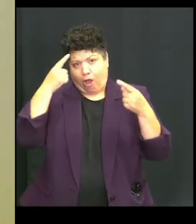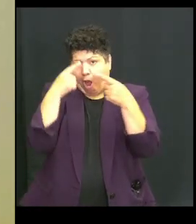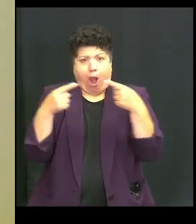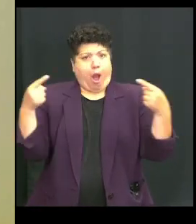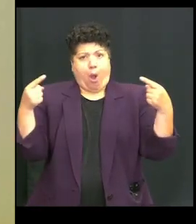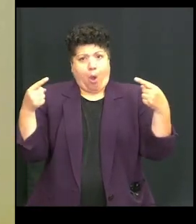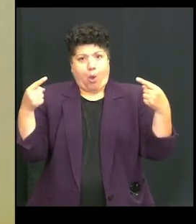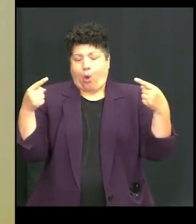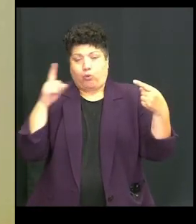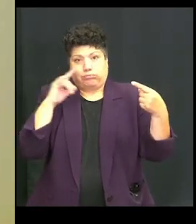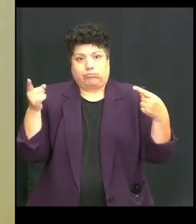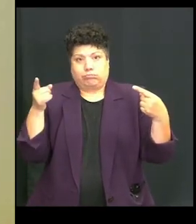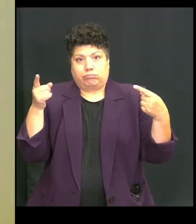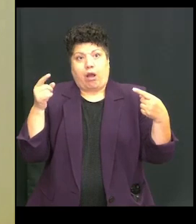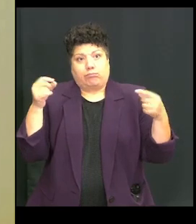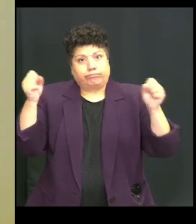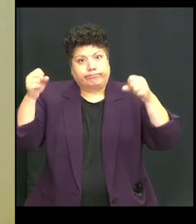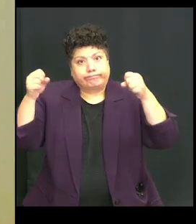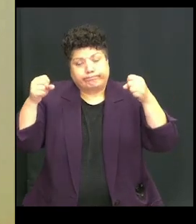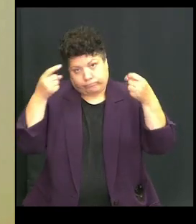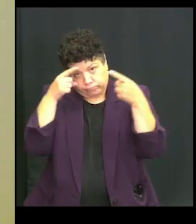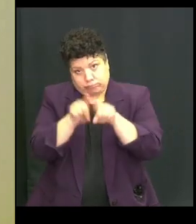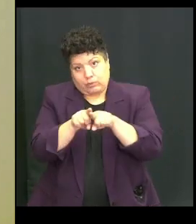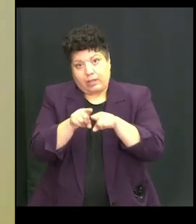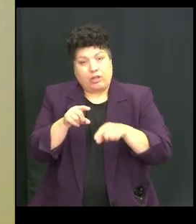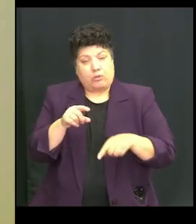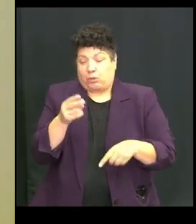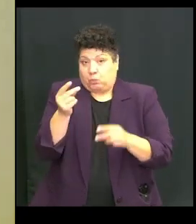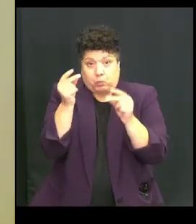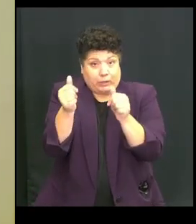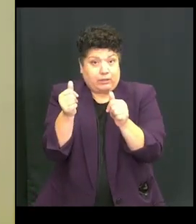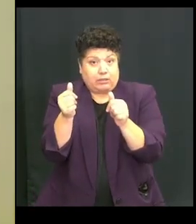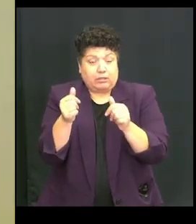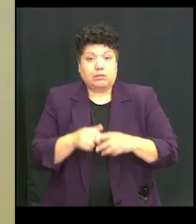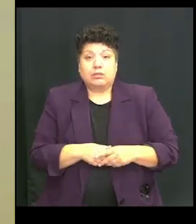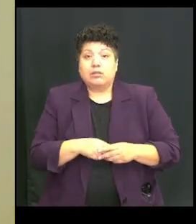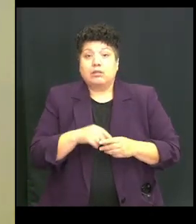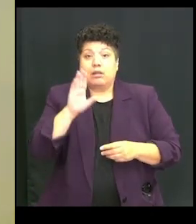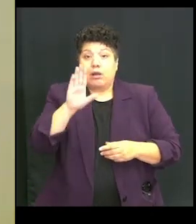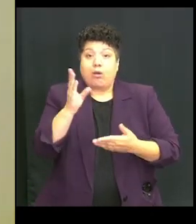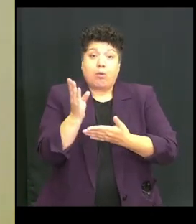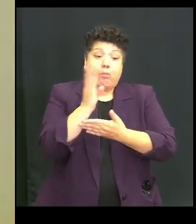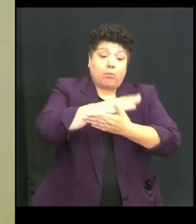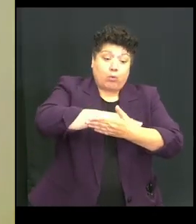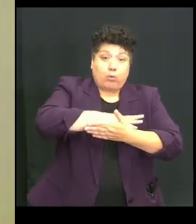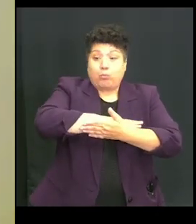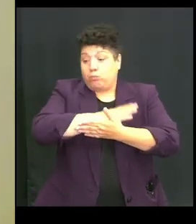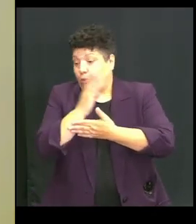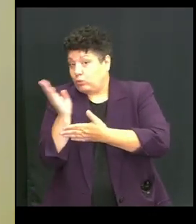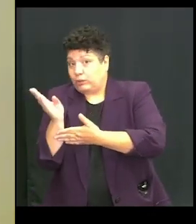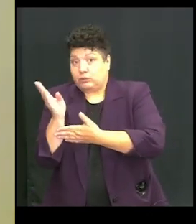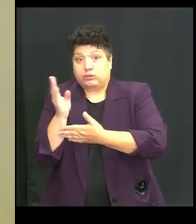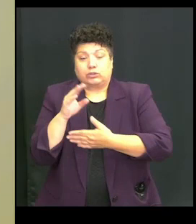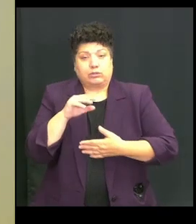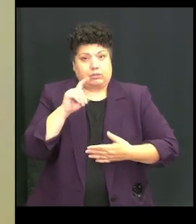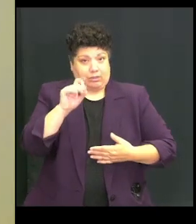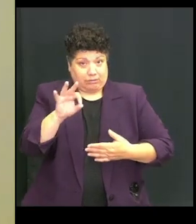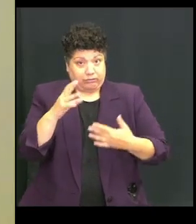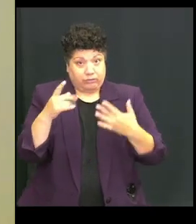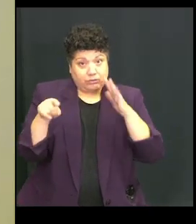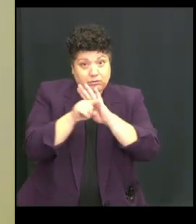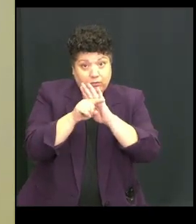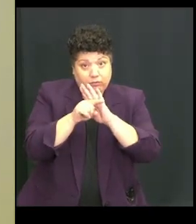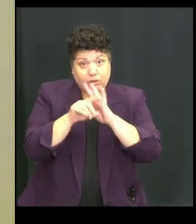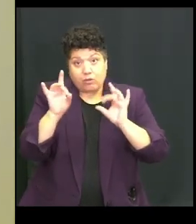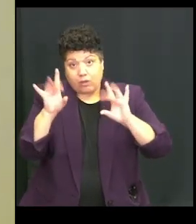So from the respective of polarization, and if polarization is a bad thing, recessions are a good thing.